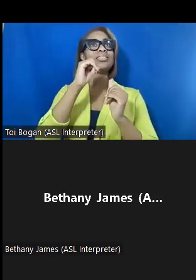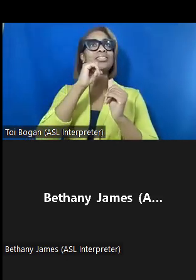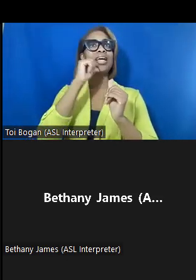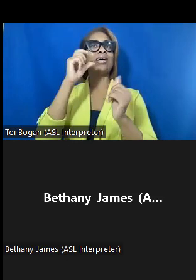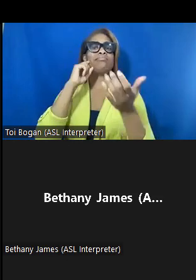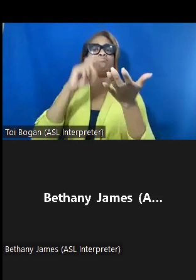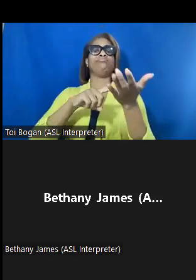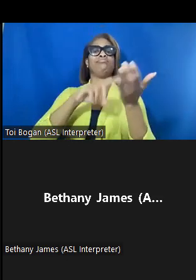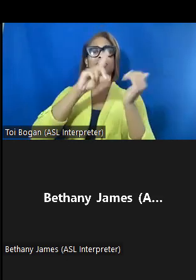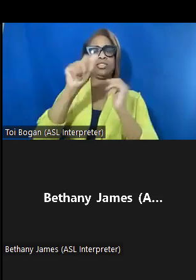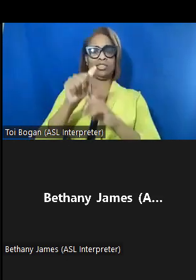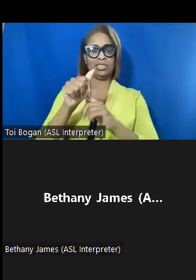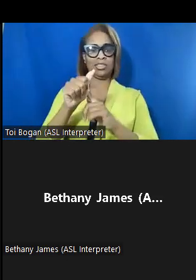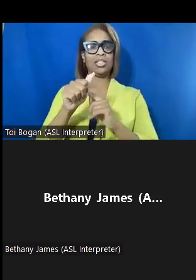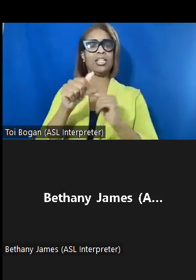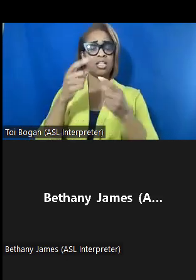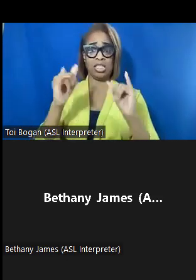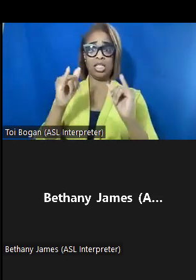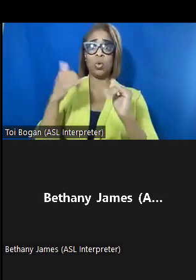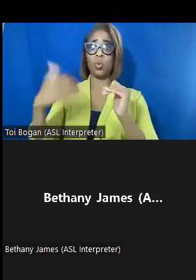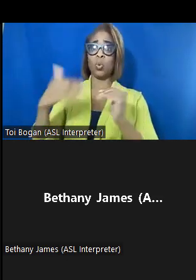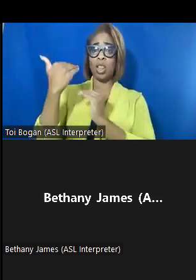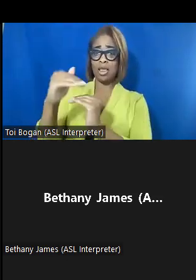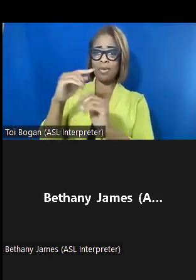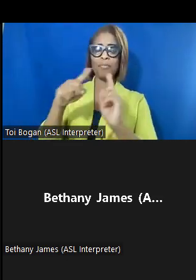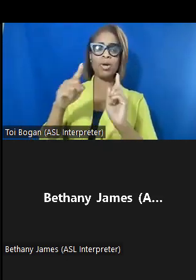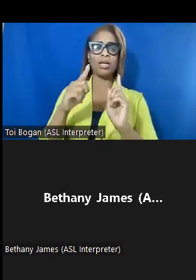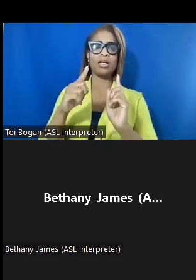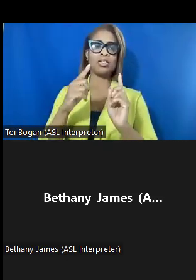They're nonetheless substantially limiting, but you don't normally and you may not see them.